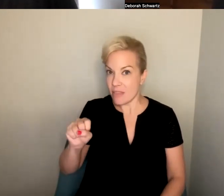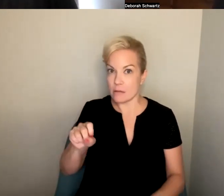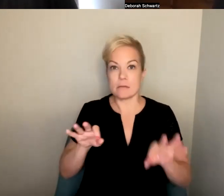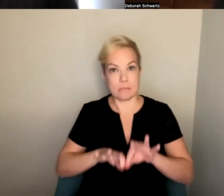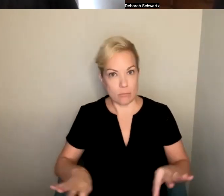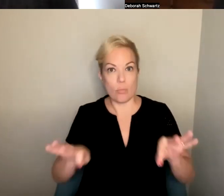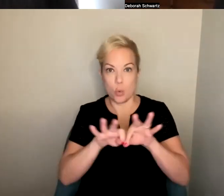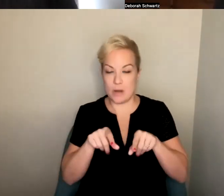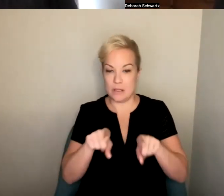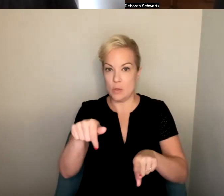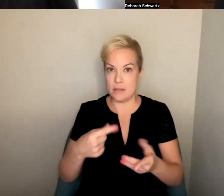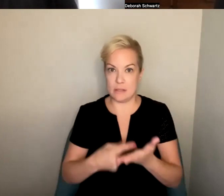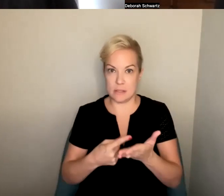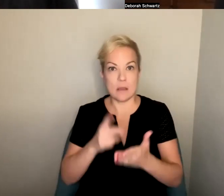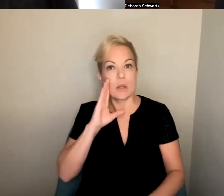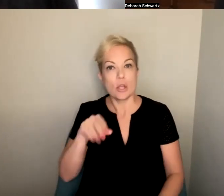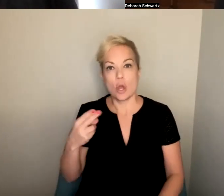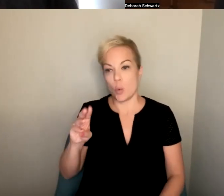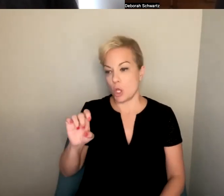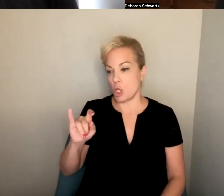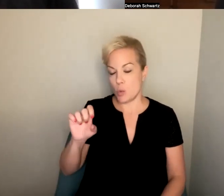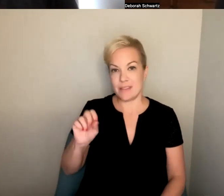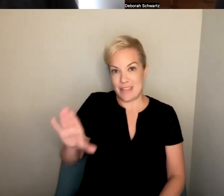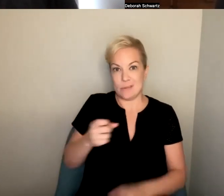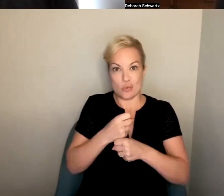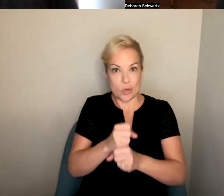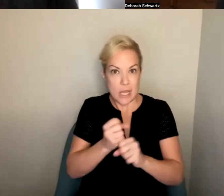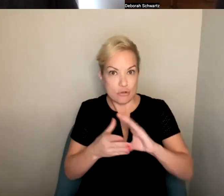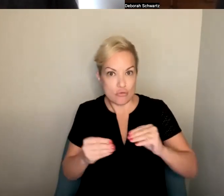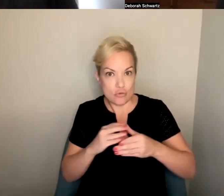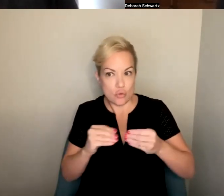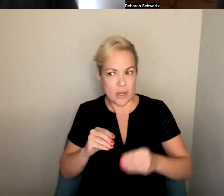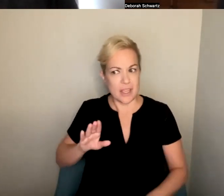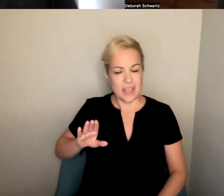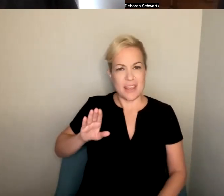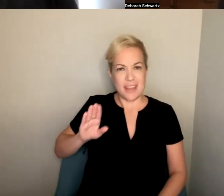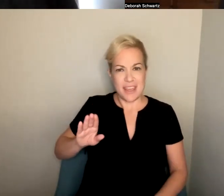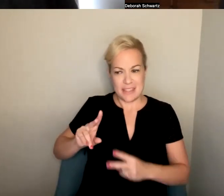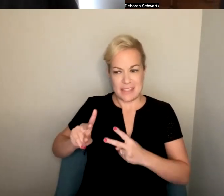um Hewitt's creation story, where is his secondary line that he worked with Chief John Armstrong the